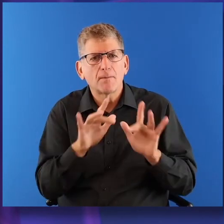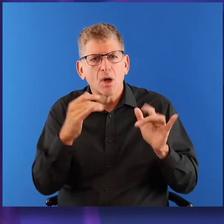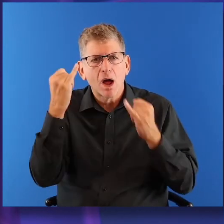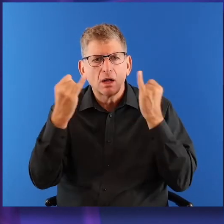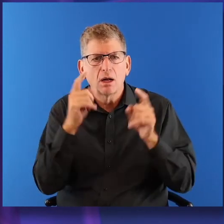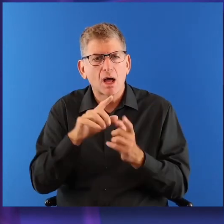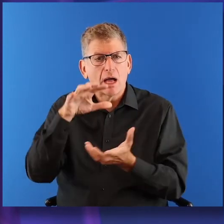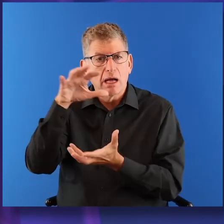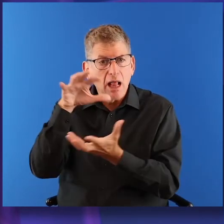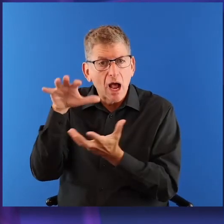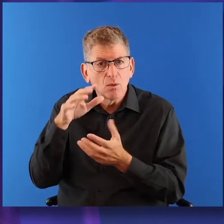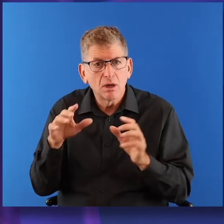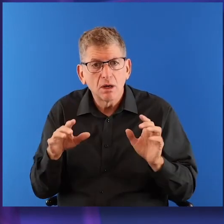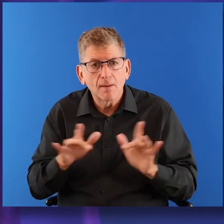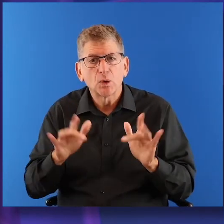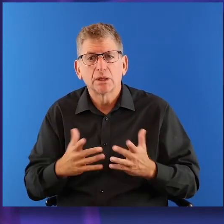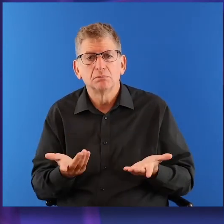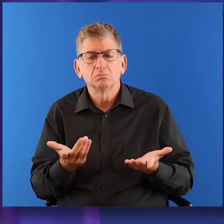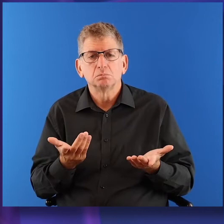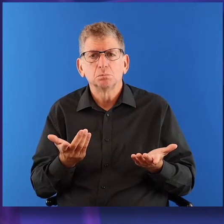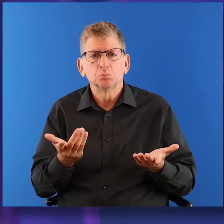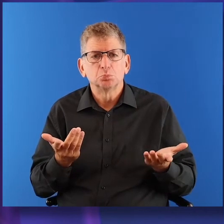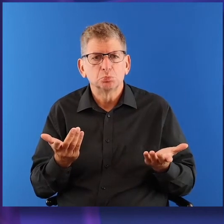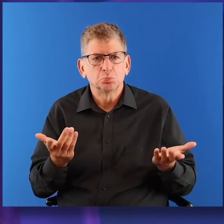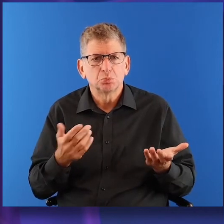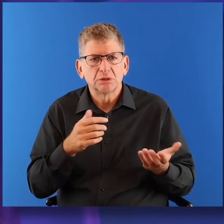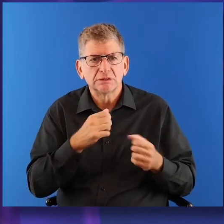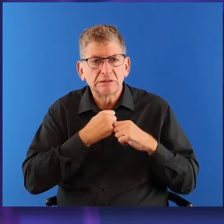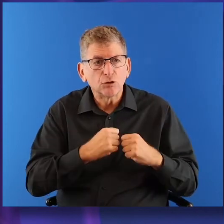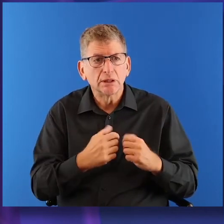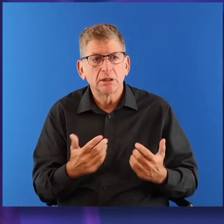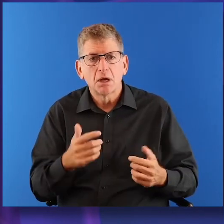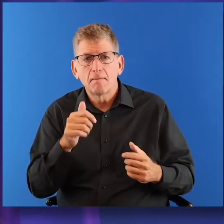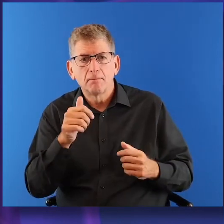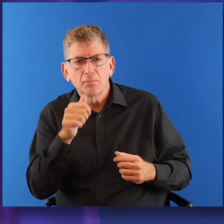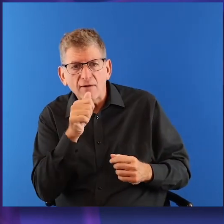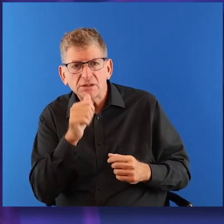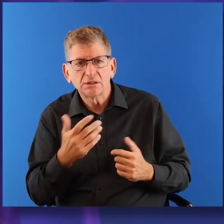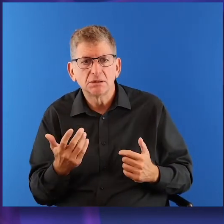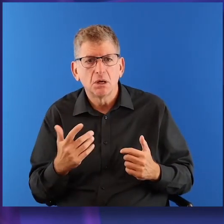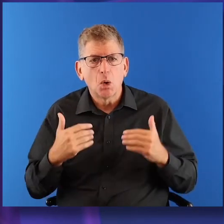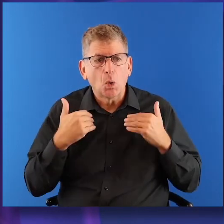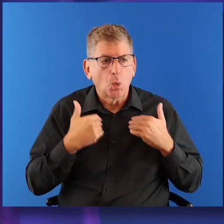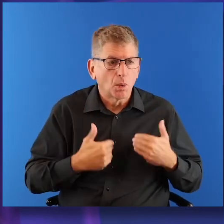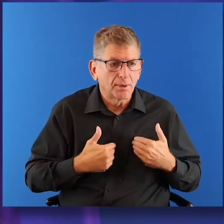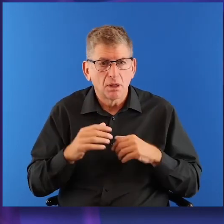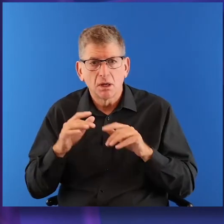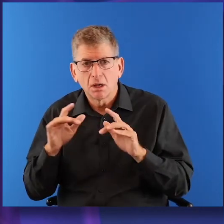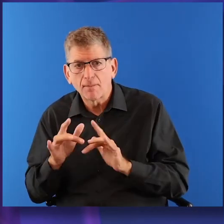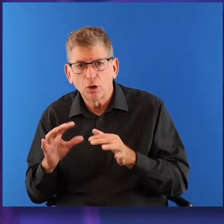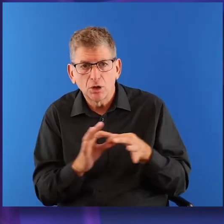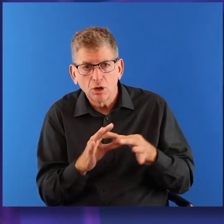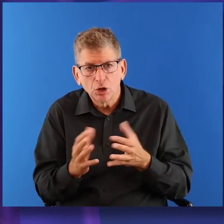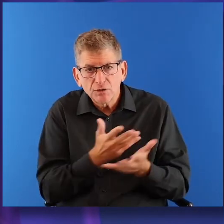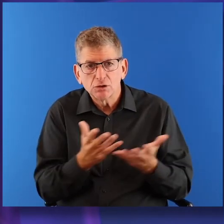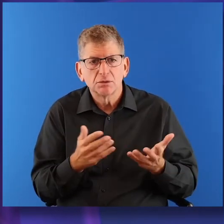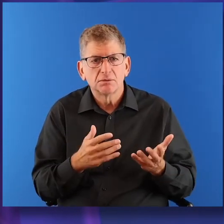but other competing ideas in Cloud computing, security and privacy, human-computer interaction.